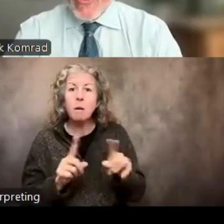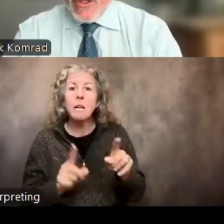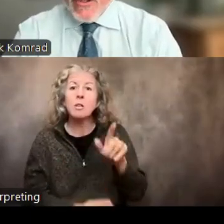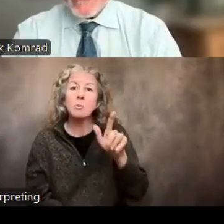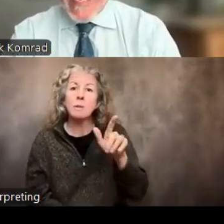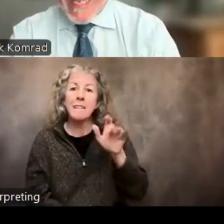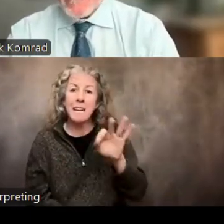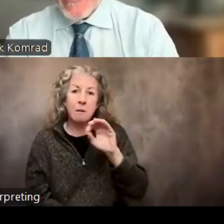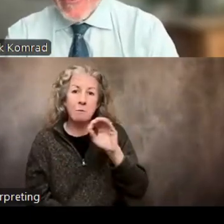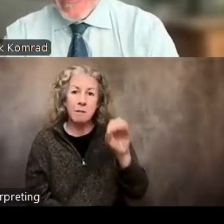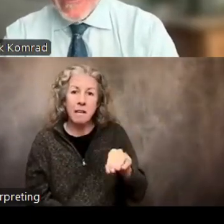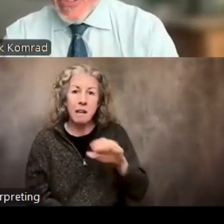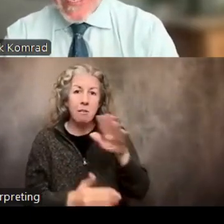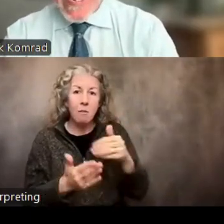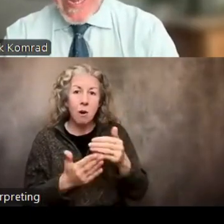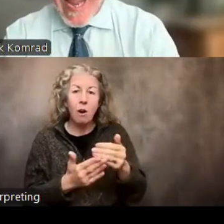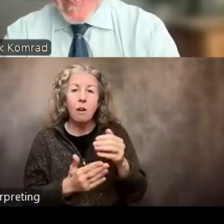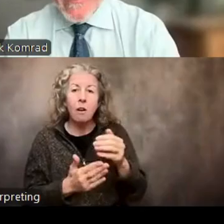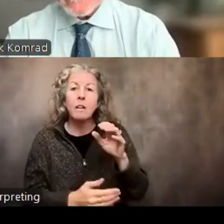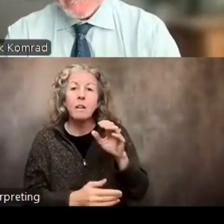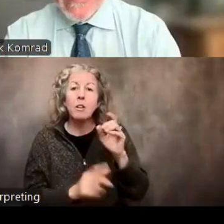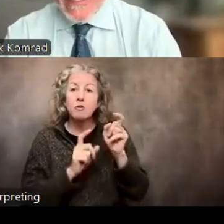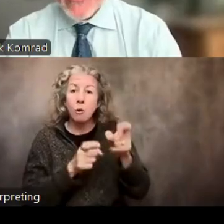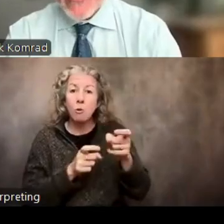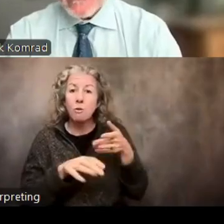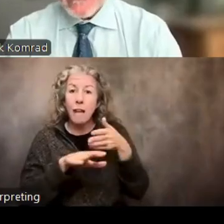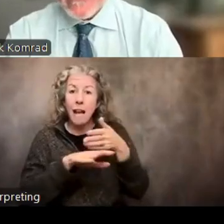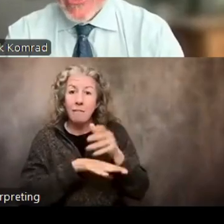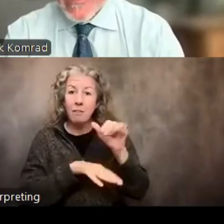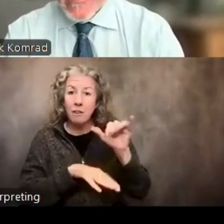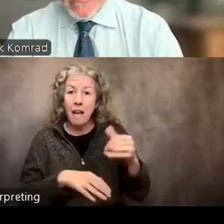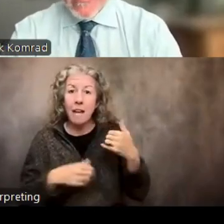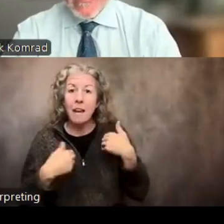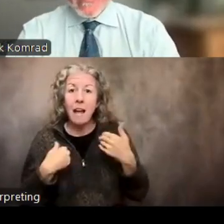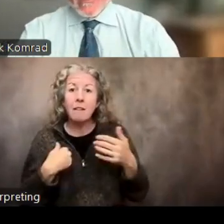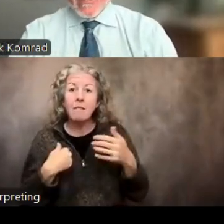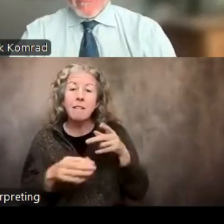donors after euthanasia had psychiatric conditions. They